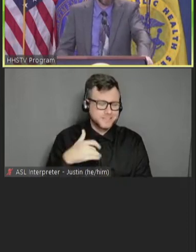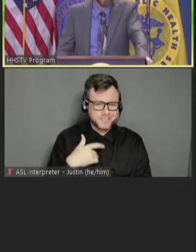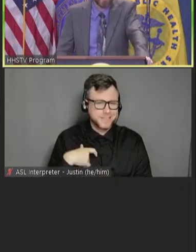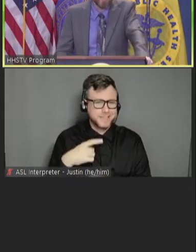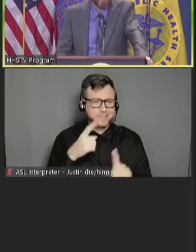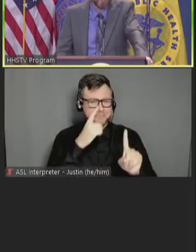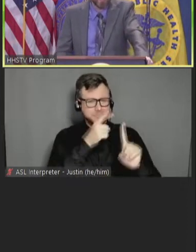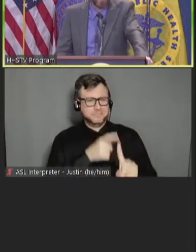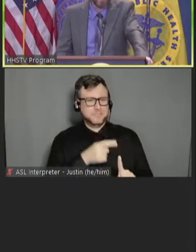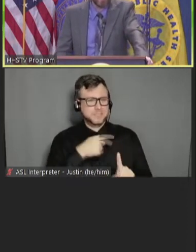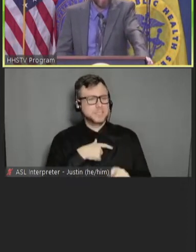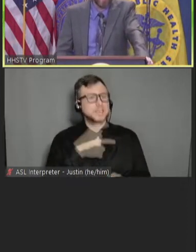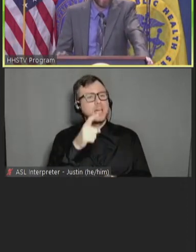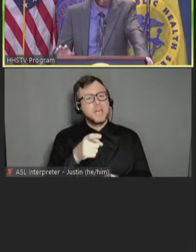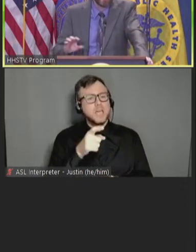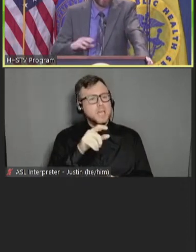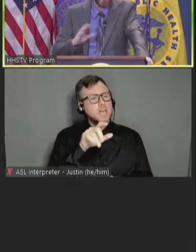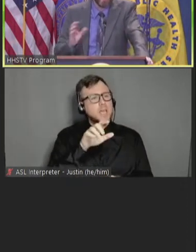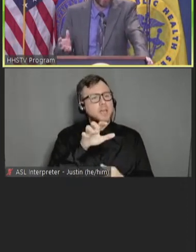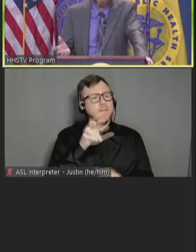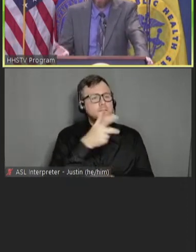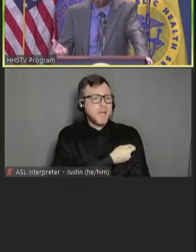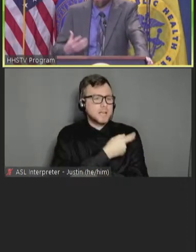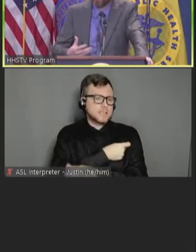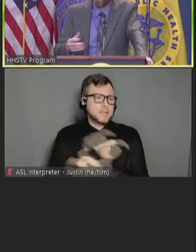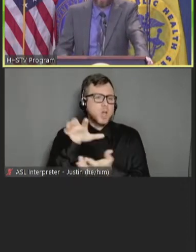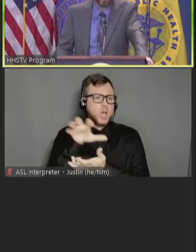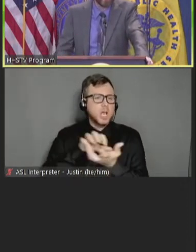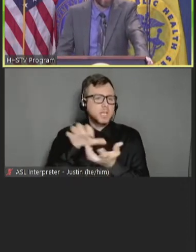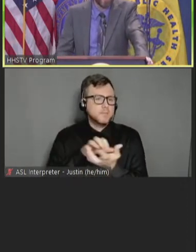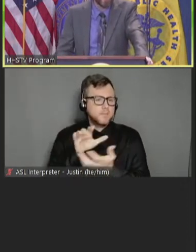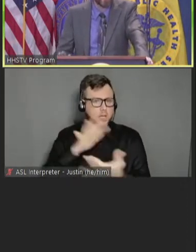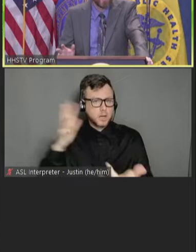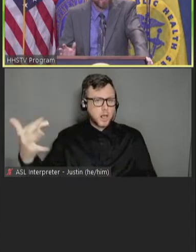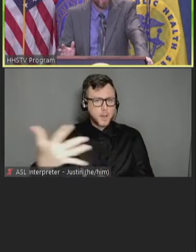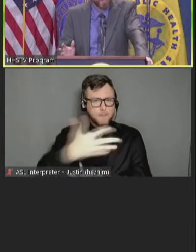adjuvant Compendium. This is a database that we created within the last year and a half,